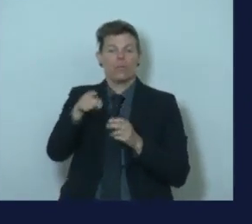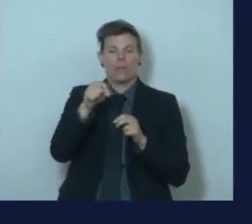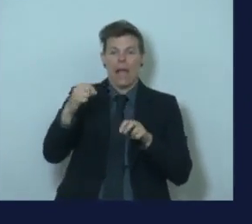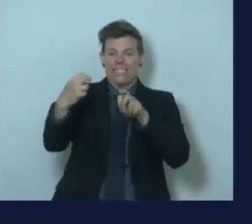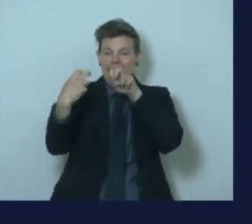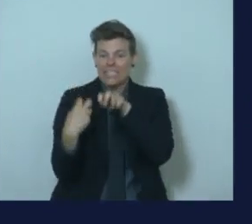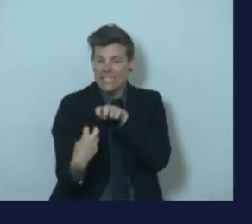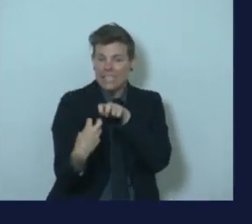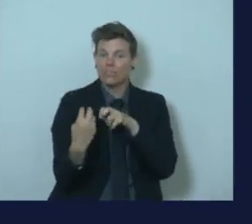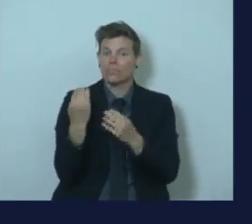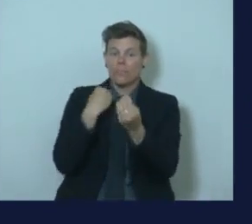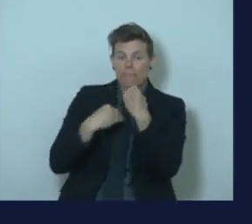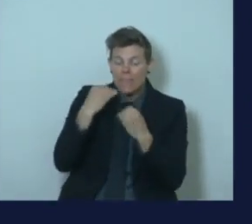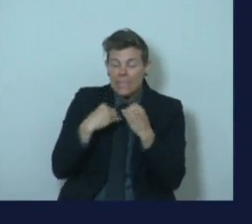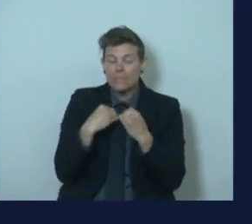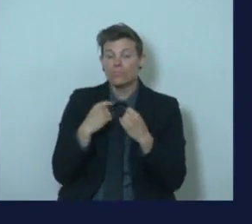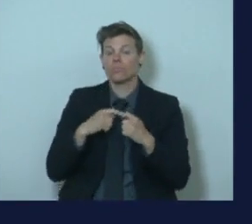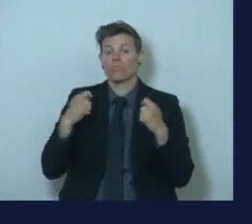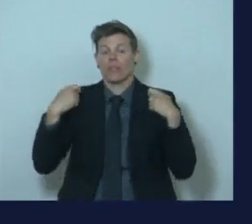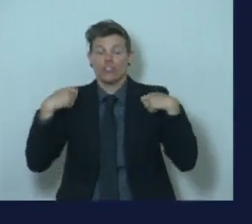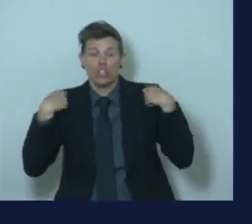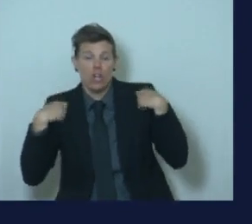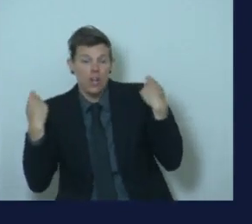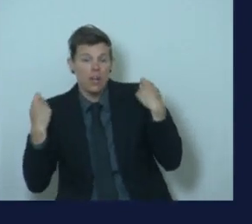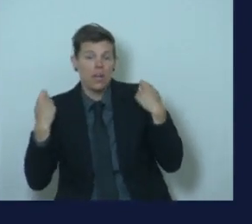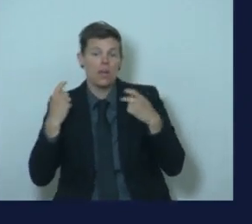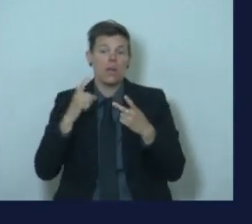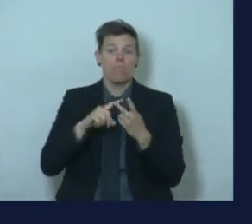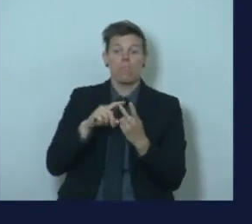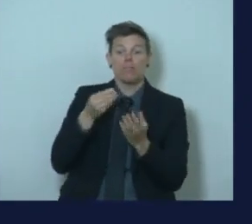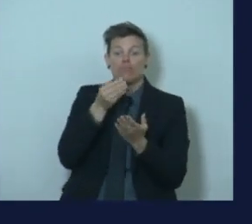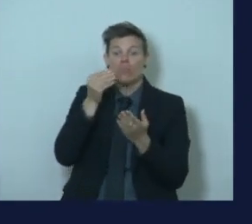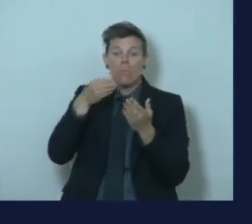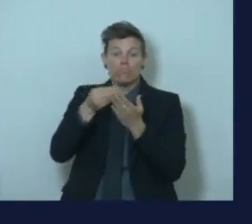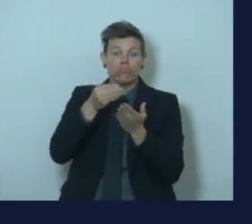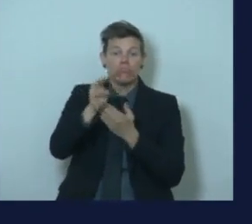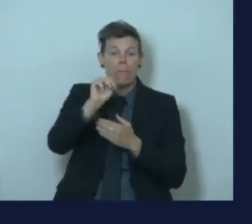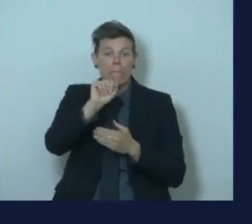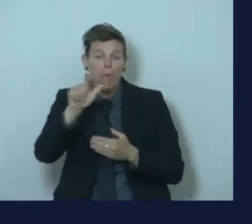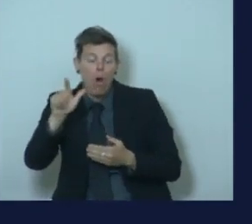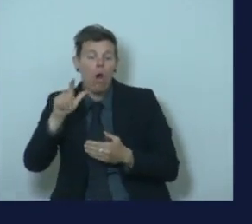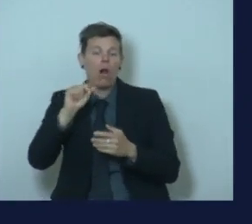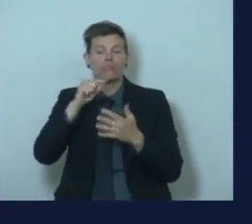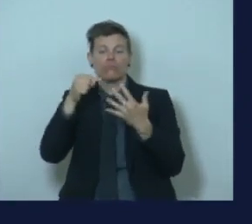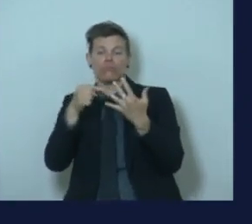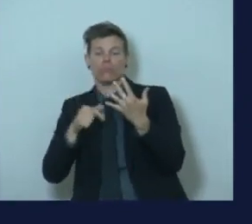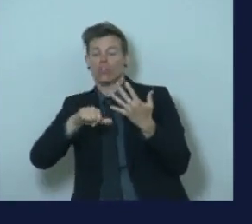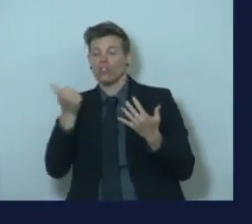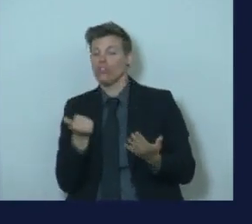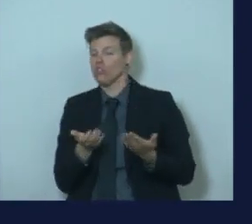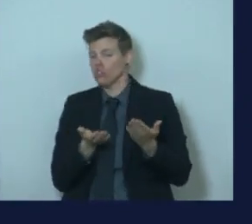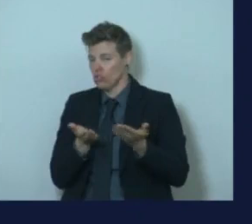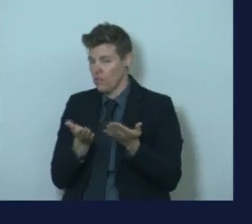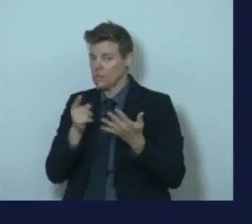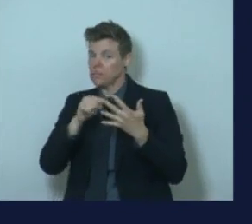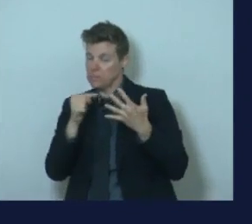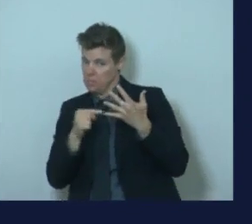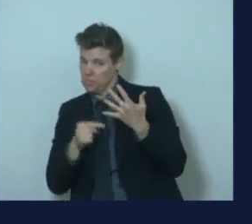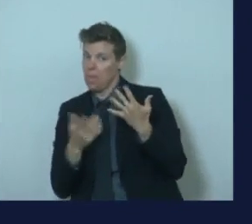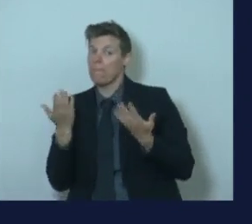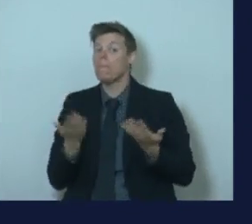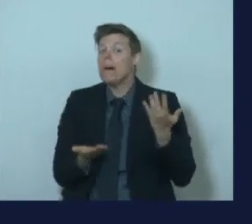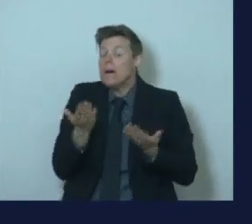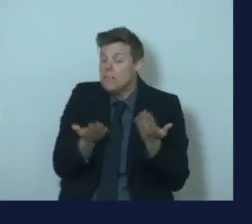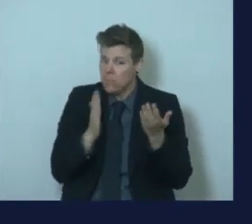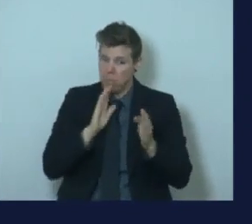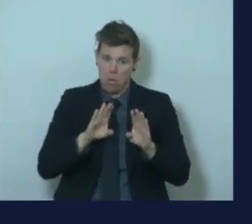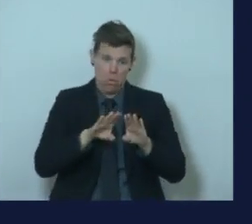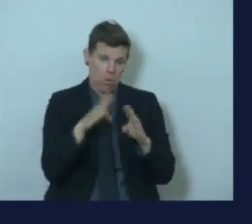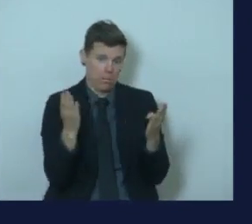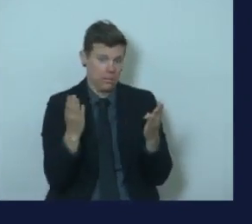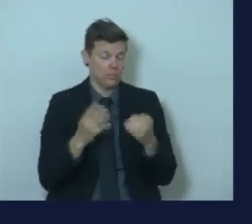WE FEEL LIKE WE ARE ON TRACK FOR A JUNE 1 DINING IN FOR RESTAURANTS, HEALTH SALONS, OTHER SERVICES.